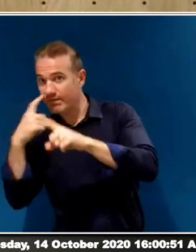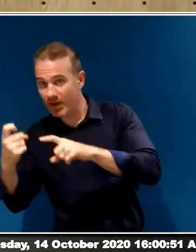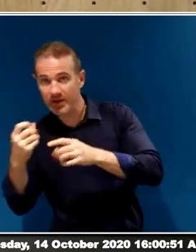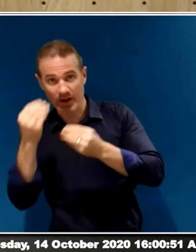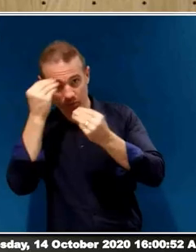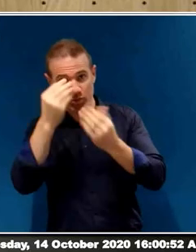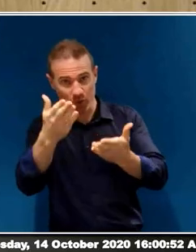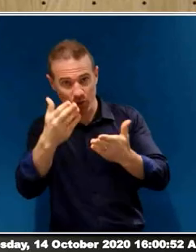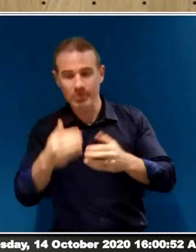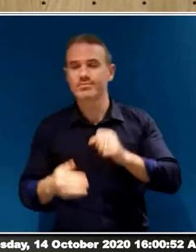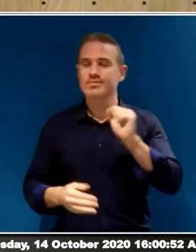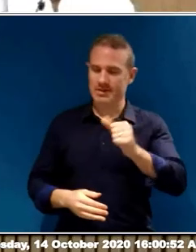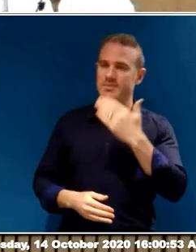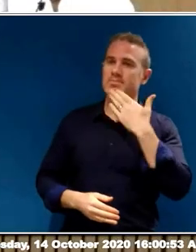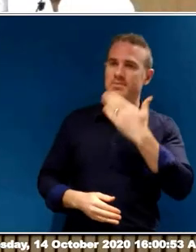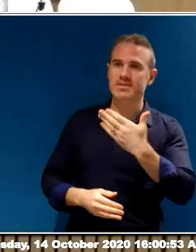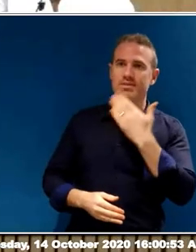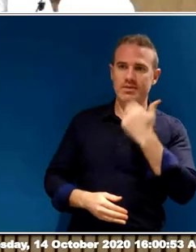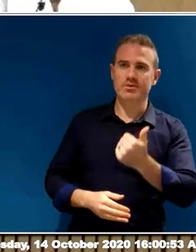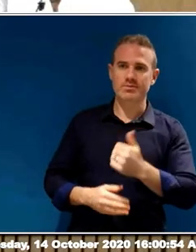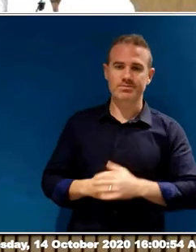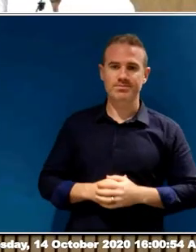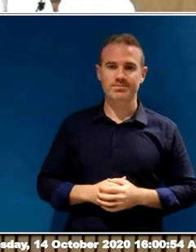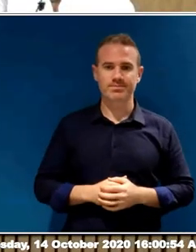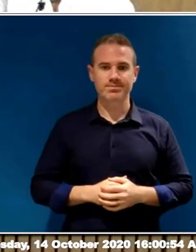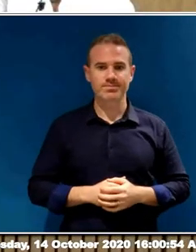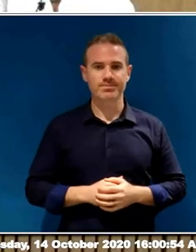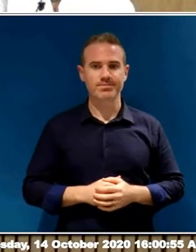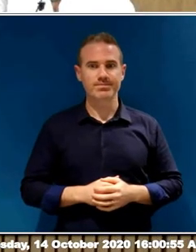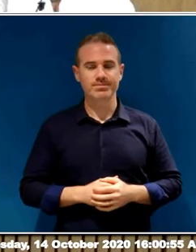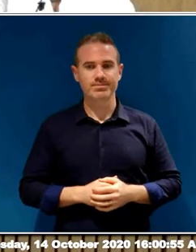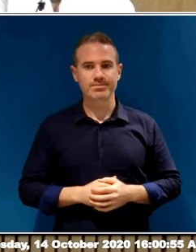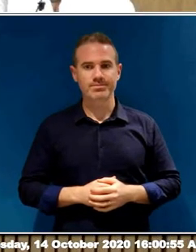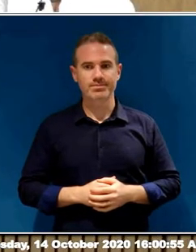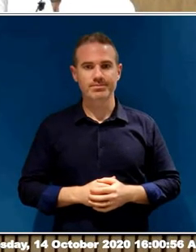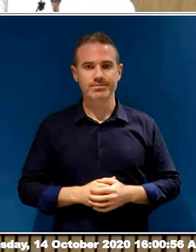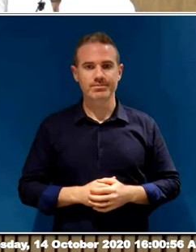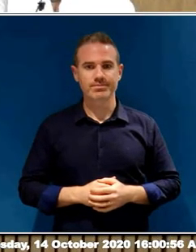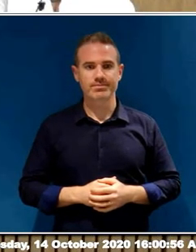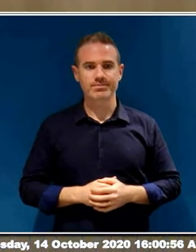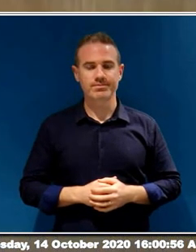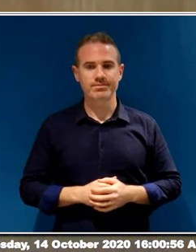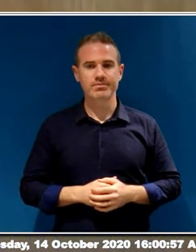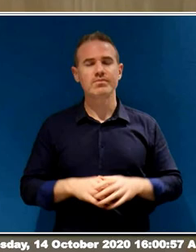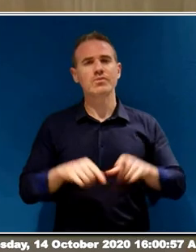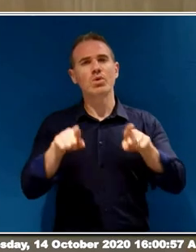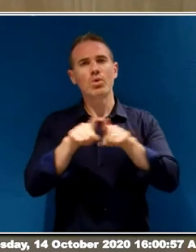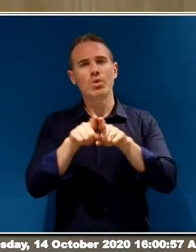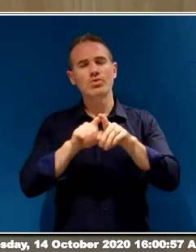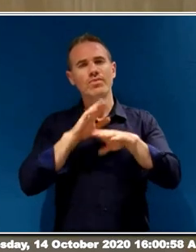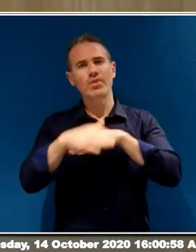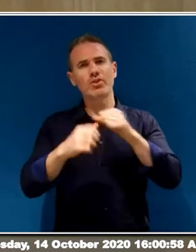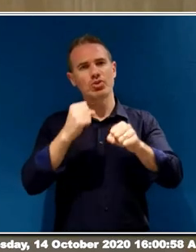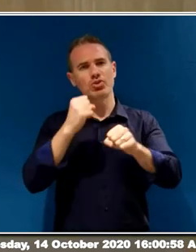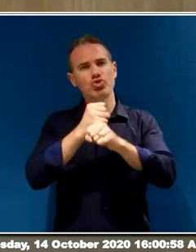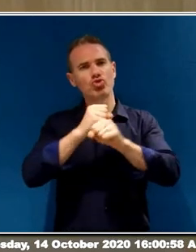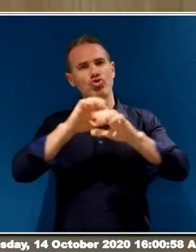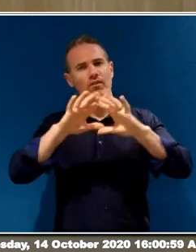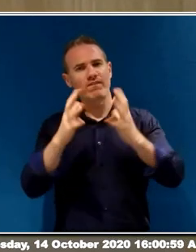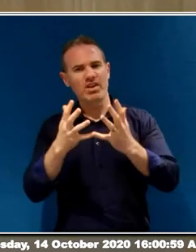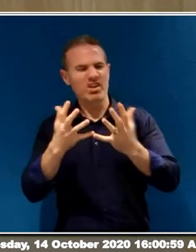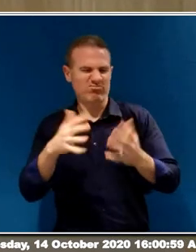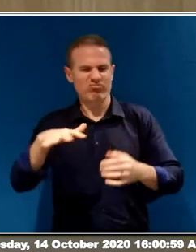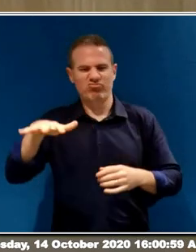And also around geography, around regional or urban or remote if that's